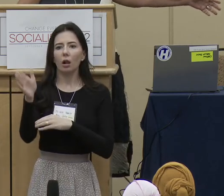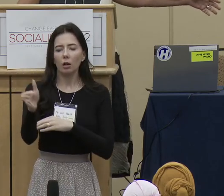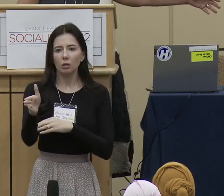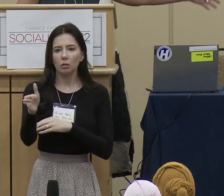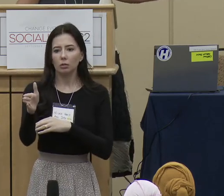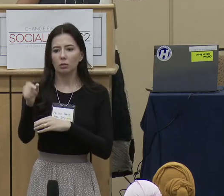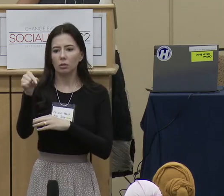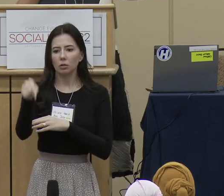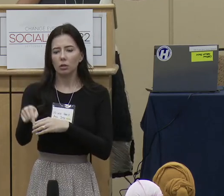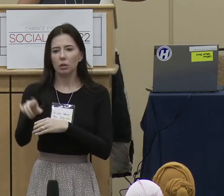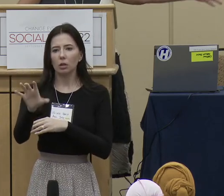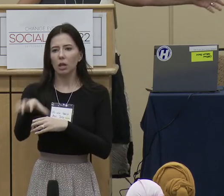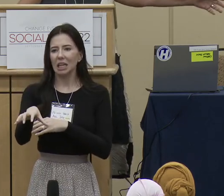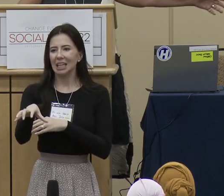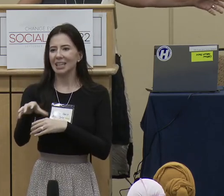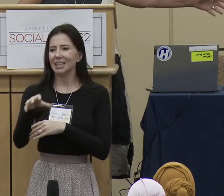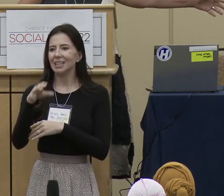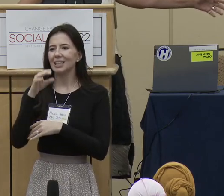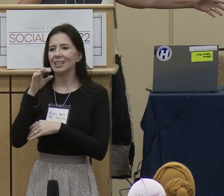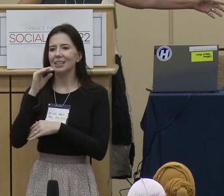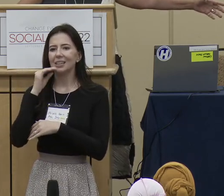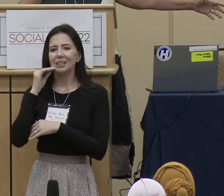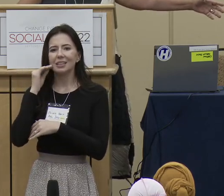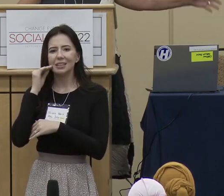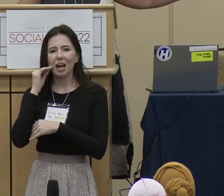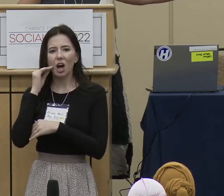everything is in order. At the other end of the block is a